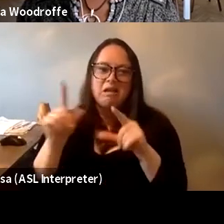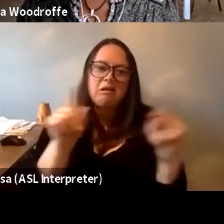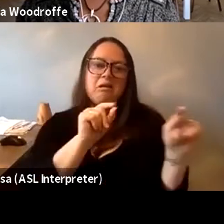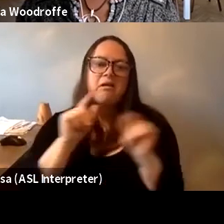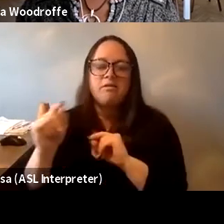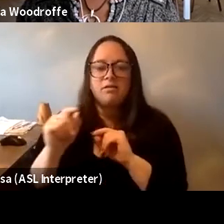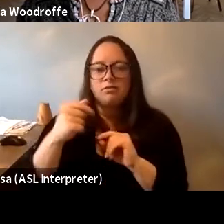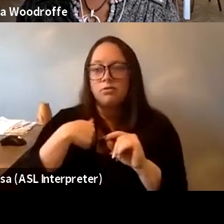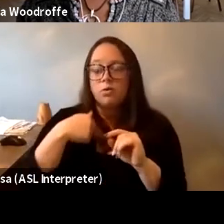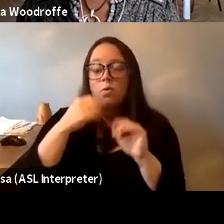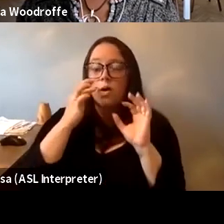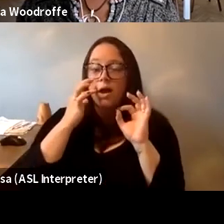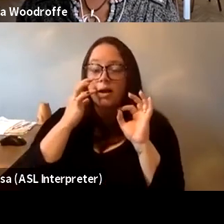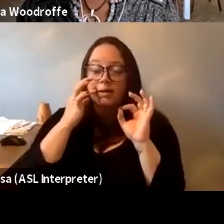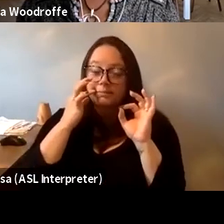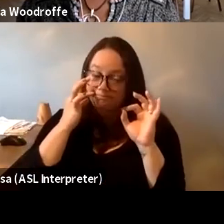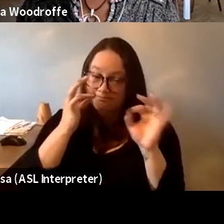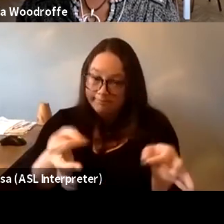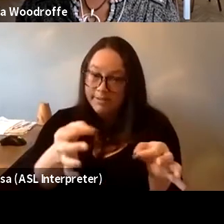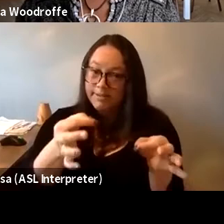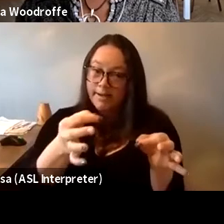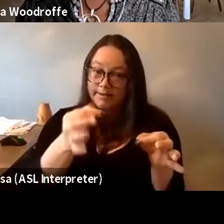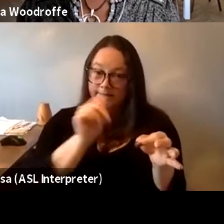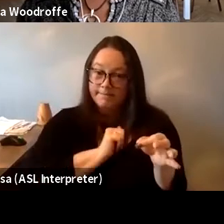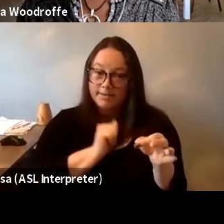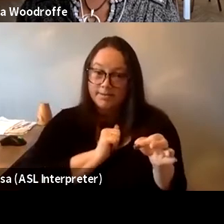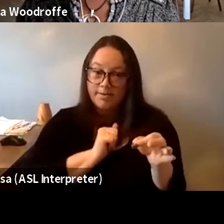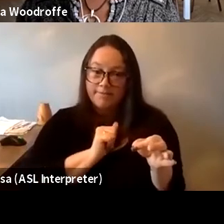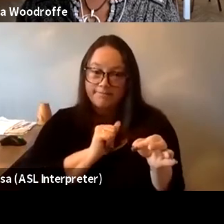the liberty to exclude him from that because I would probably go